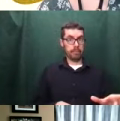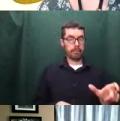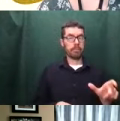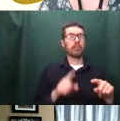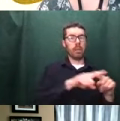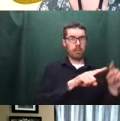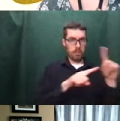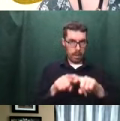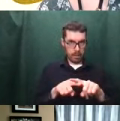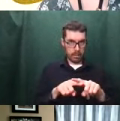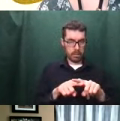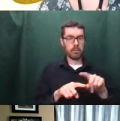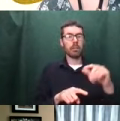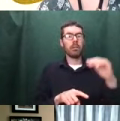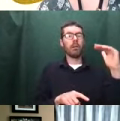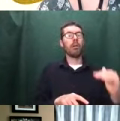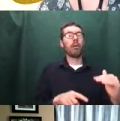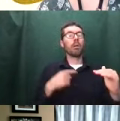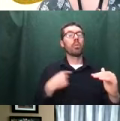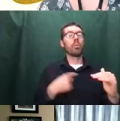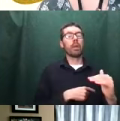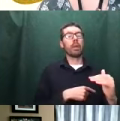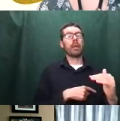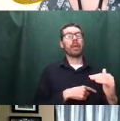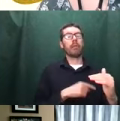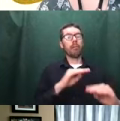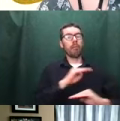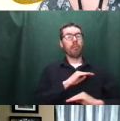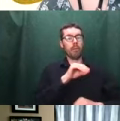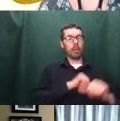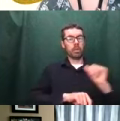interdependence. We meet each other needs as we build liberation knowing that state